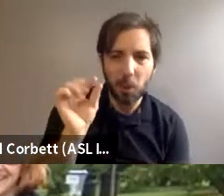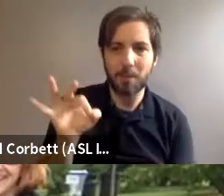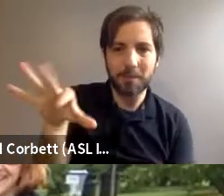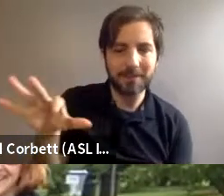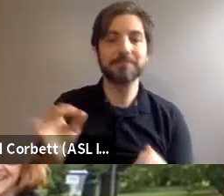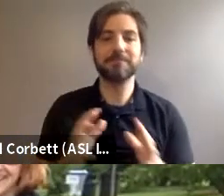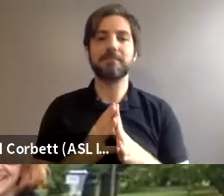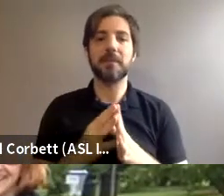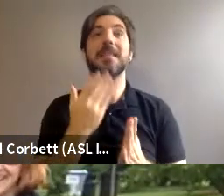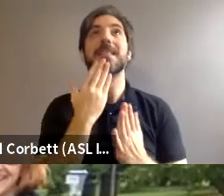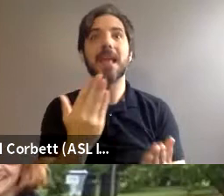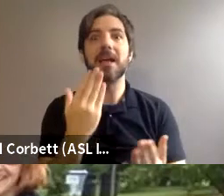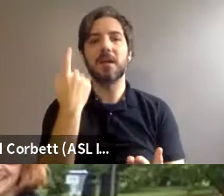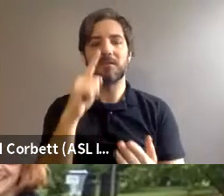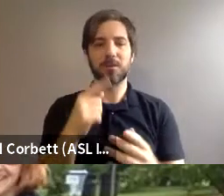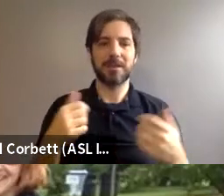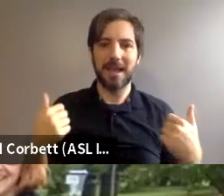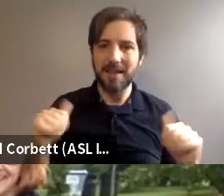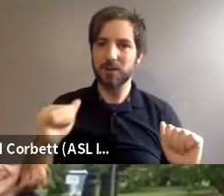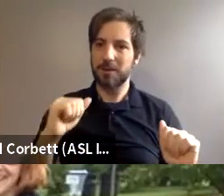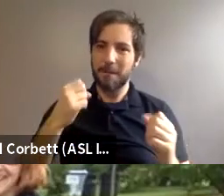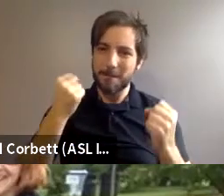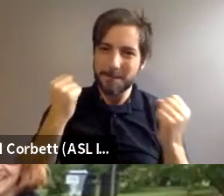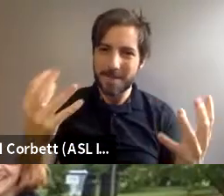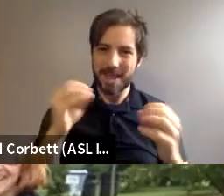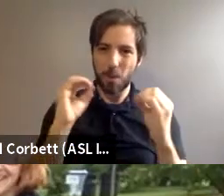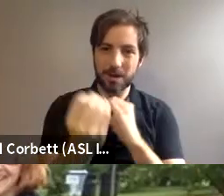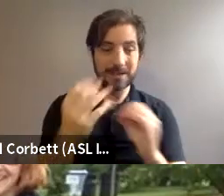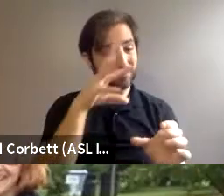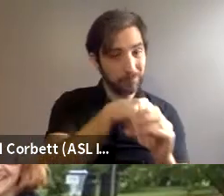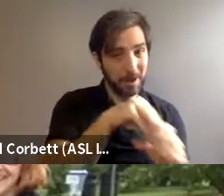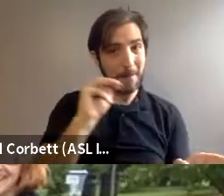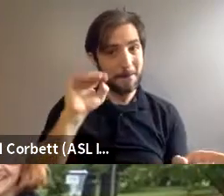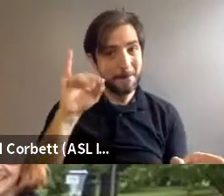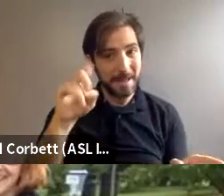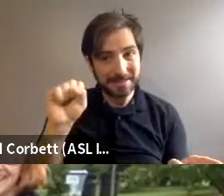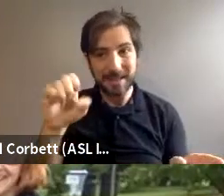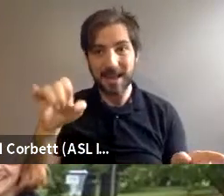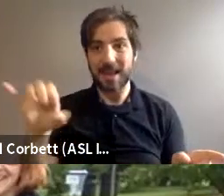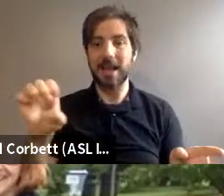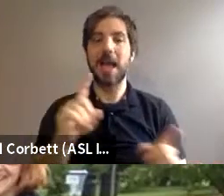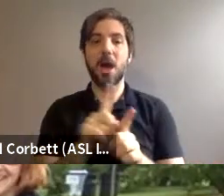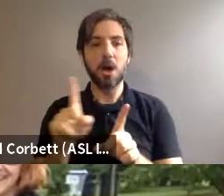efforts of many organizations including MindsEye and my colleagues who are being honored today,